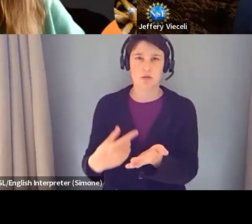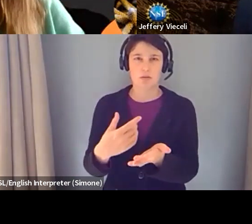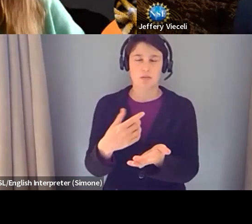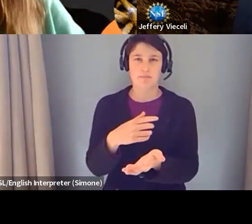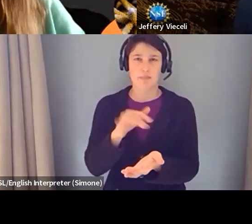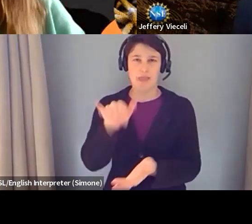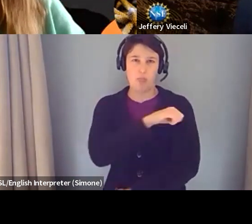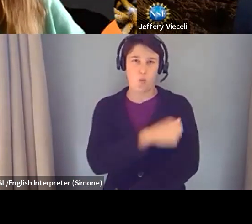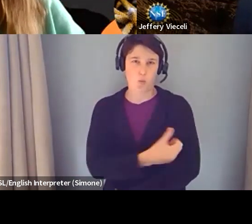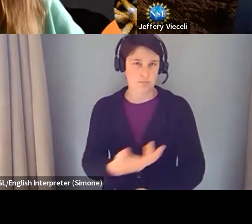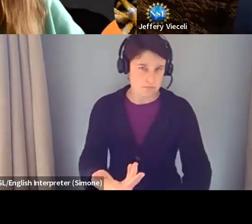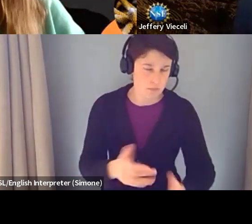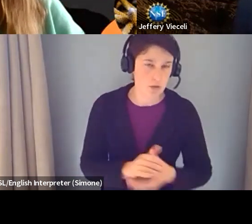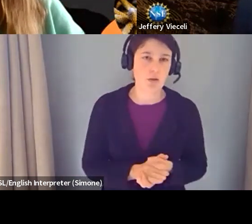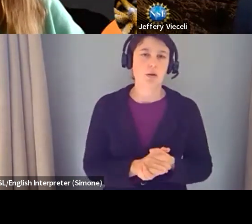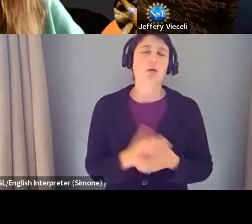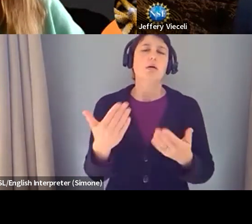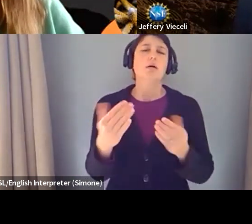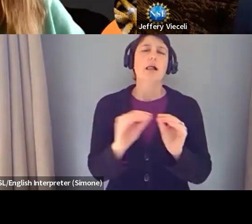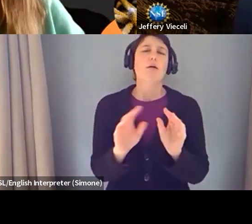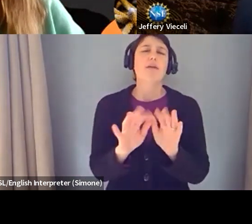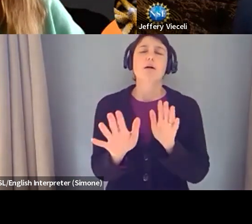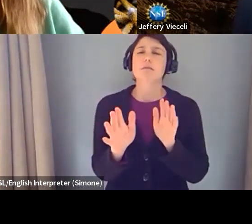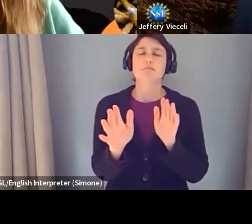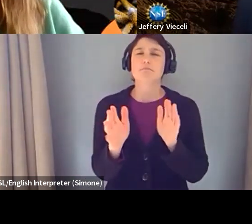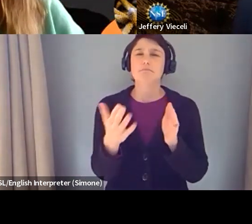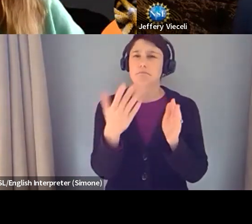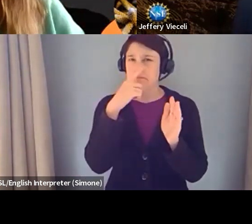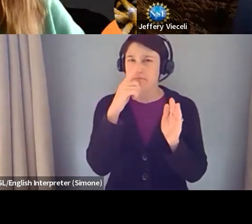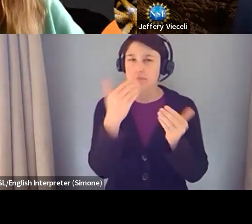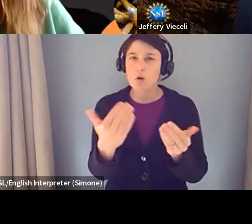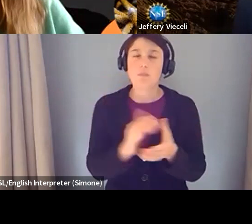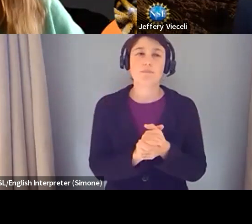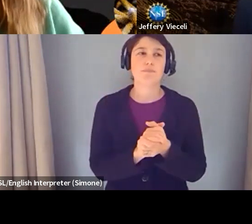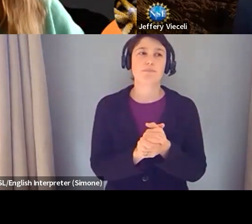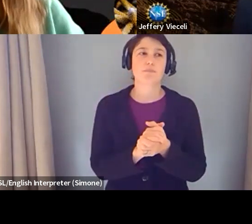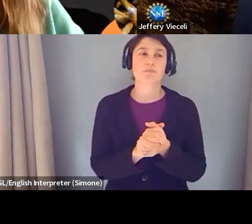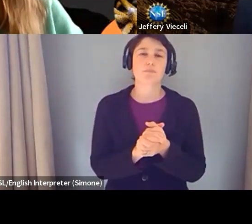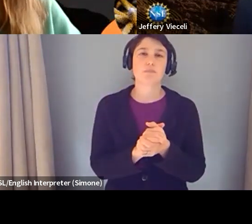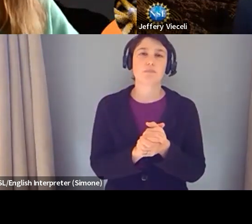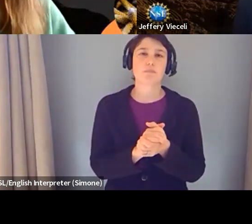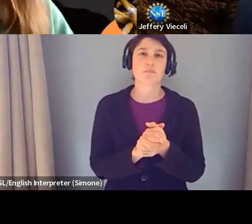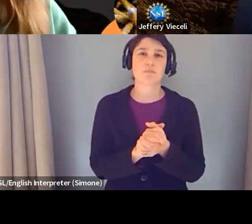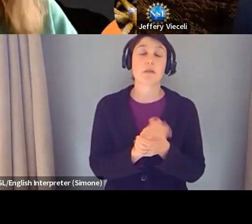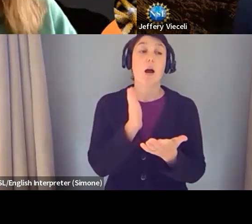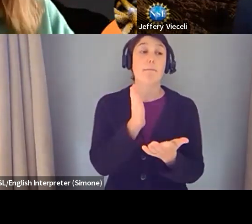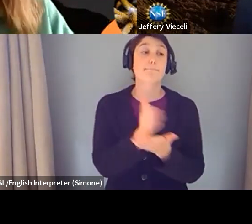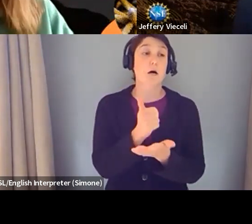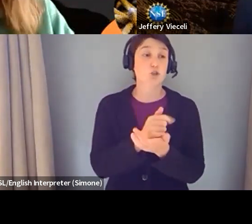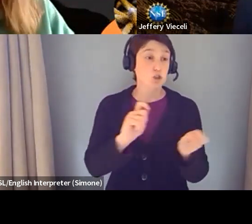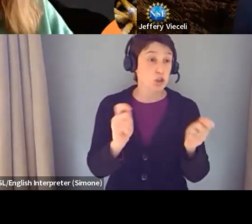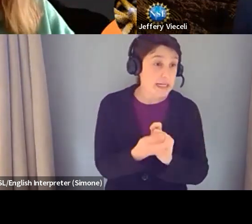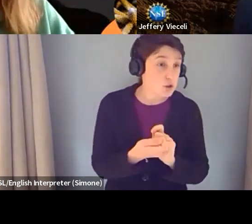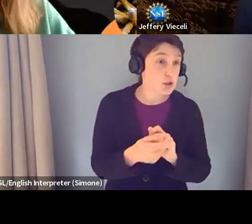So can you clarify when approval is needed for budget changes, and then when --